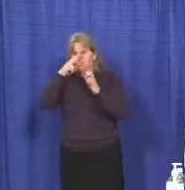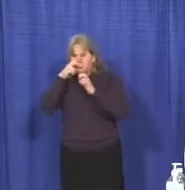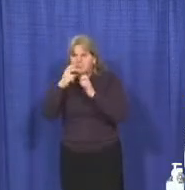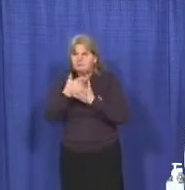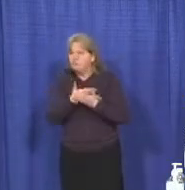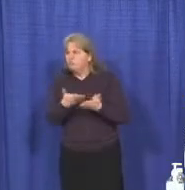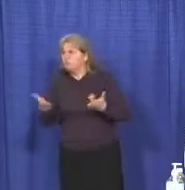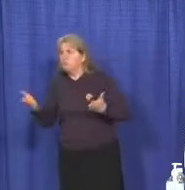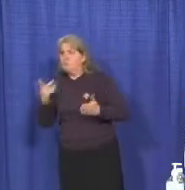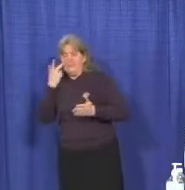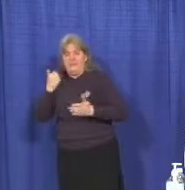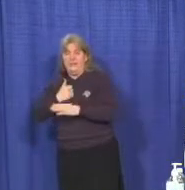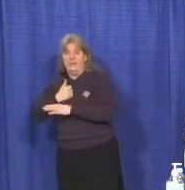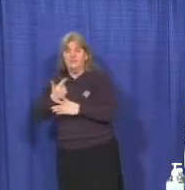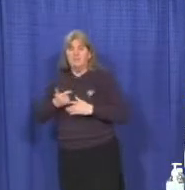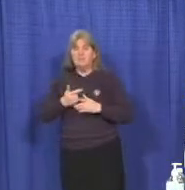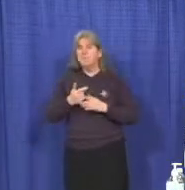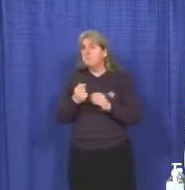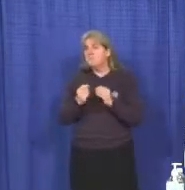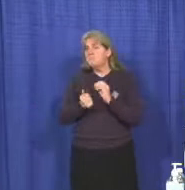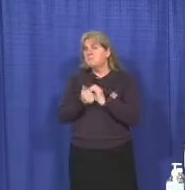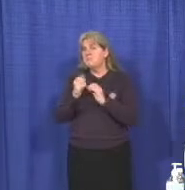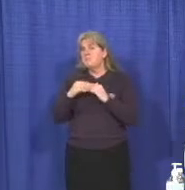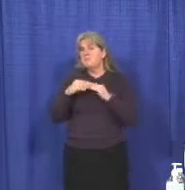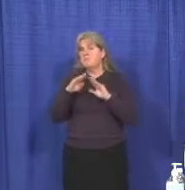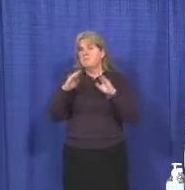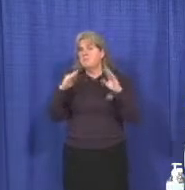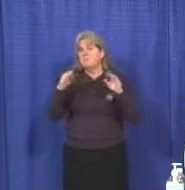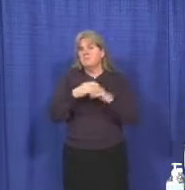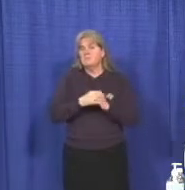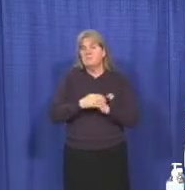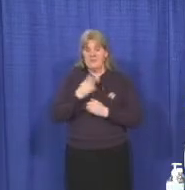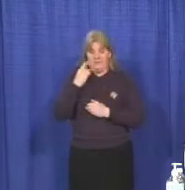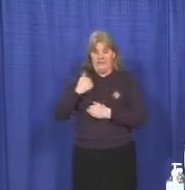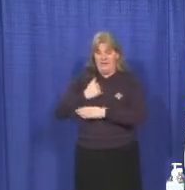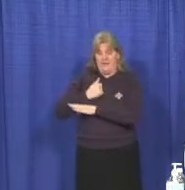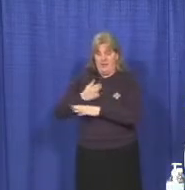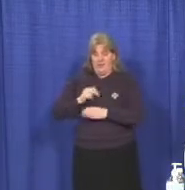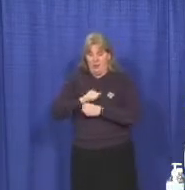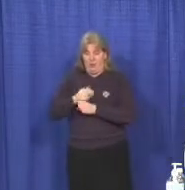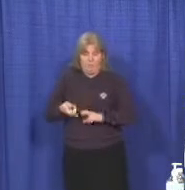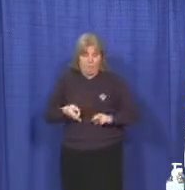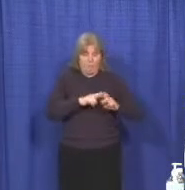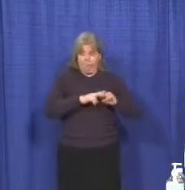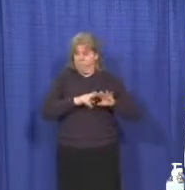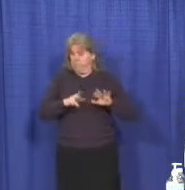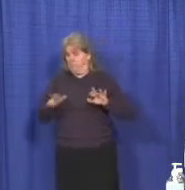As the variants spread and cases search I'm sure there are those